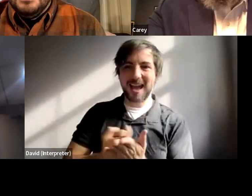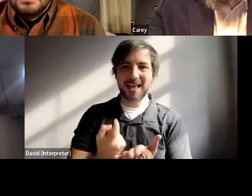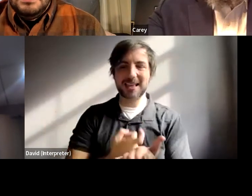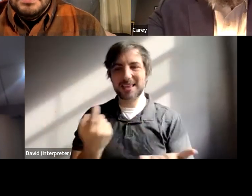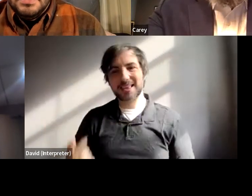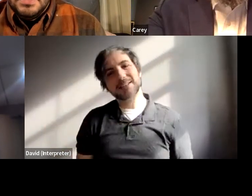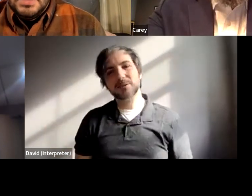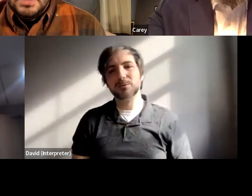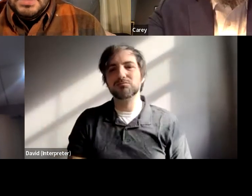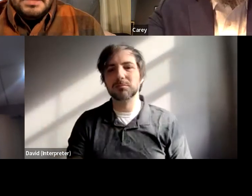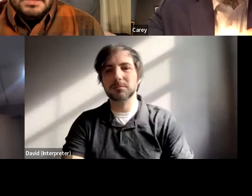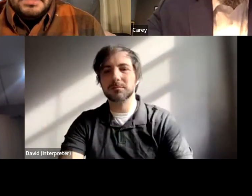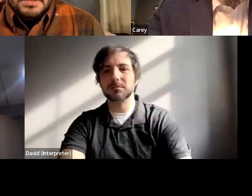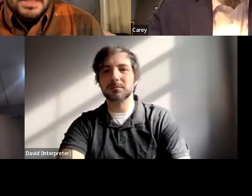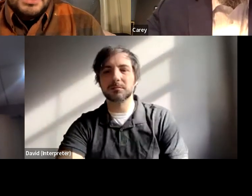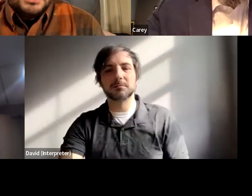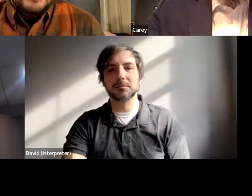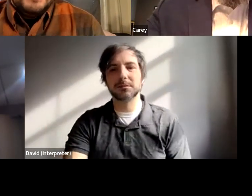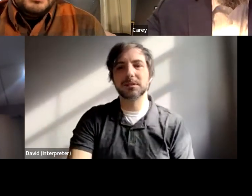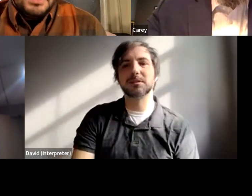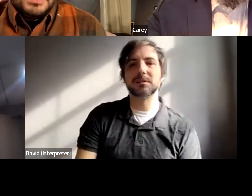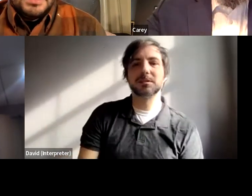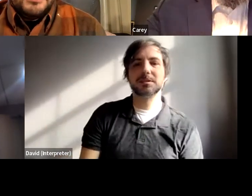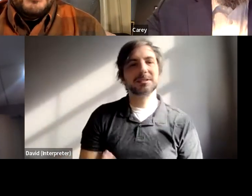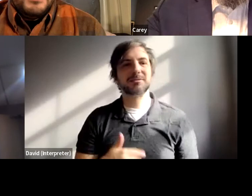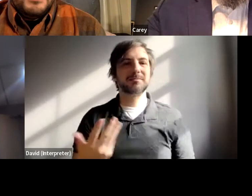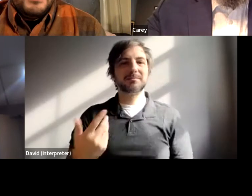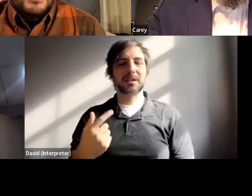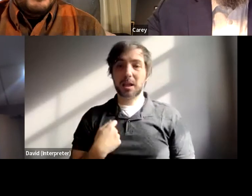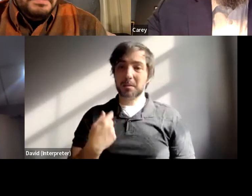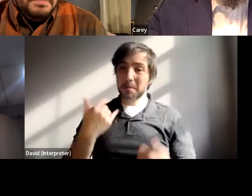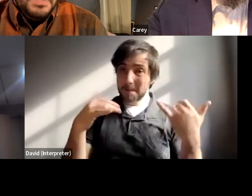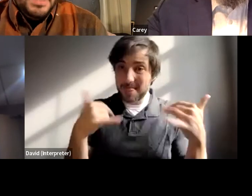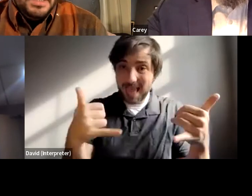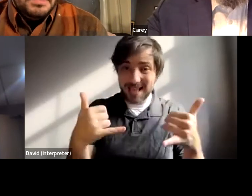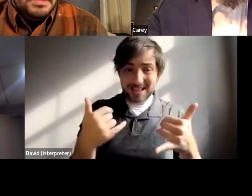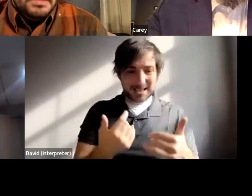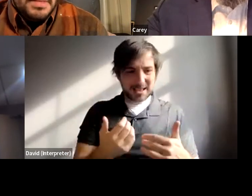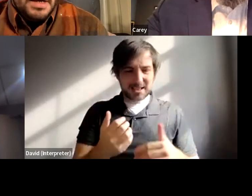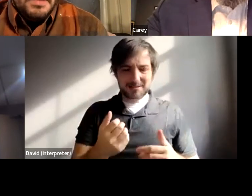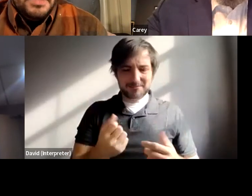s -- it just gives you a sense of being